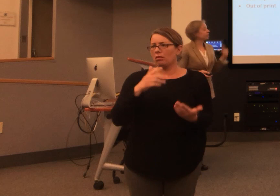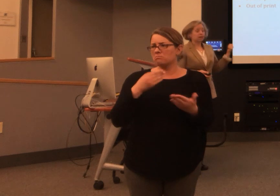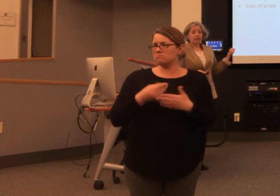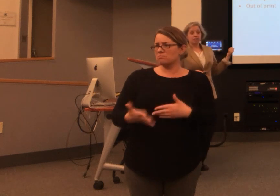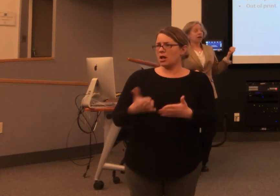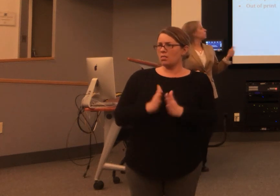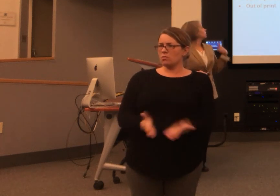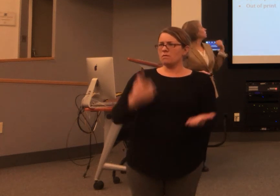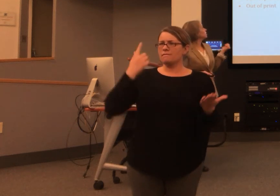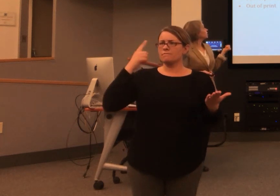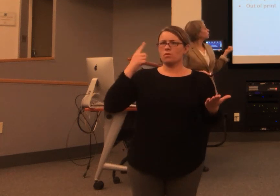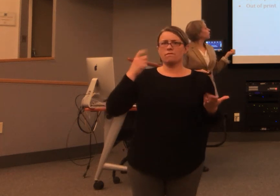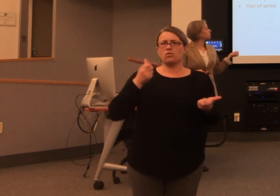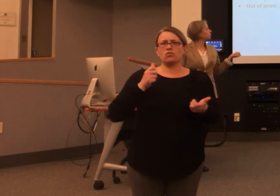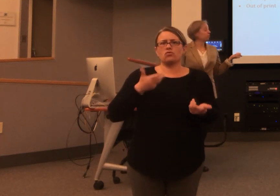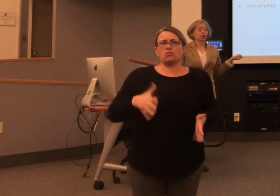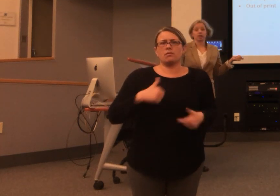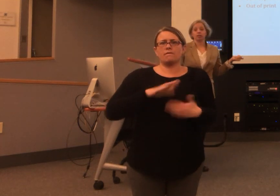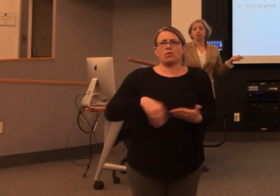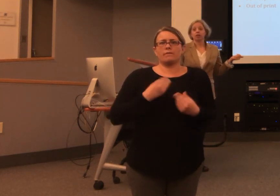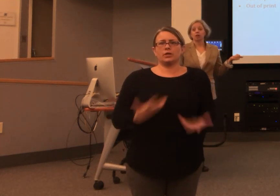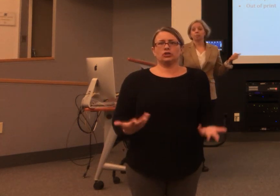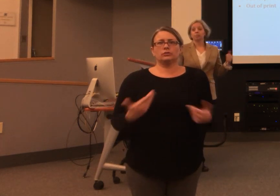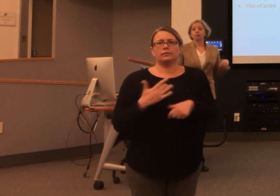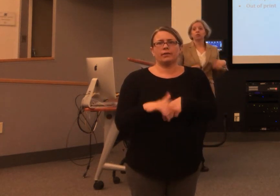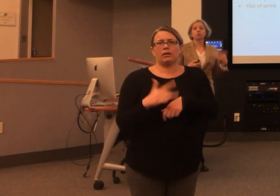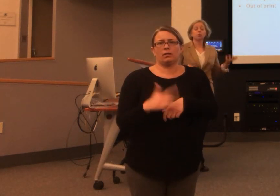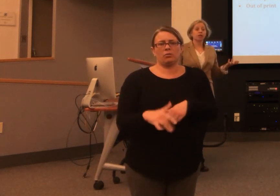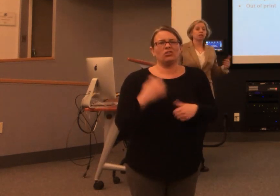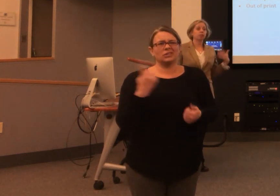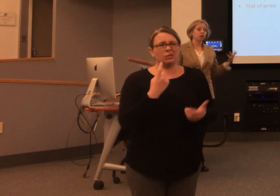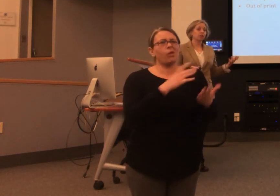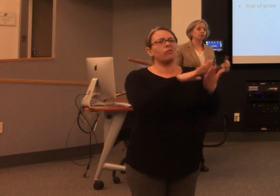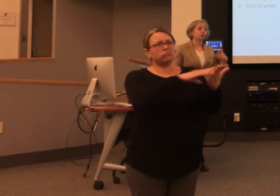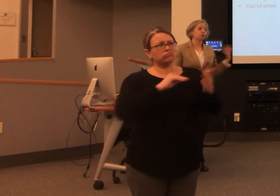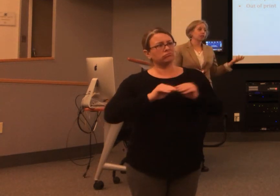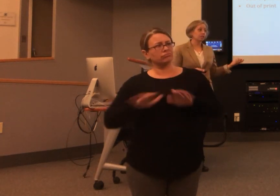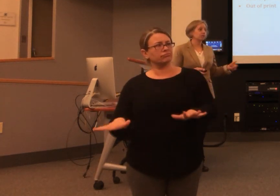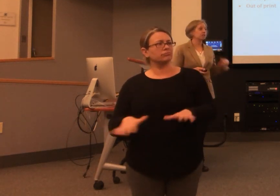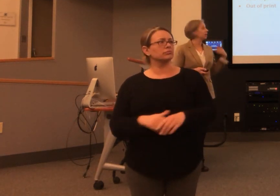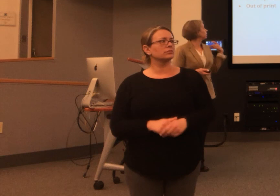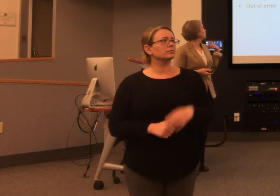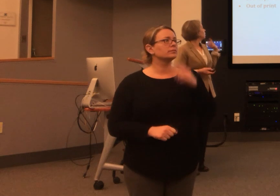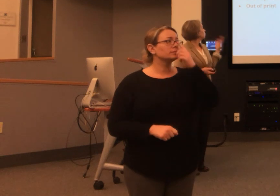And then the last factor is effect on the market. If there's a ready market for licensing,